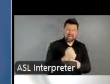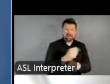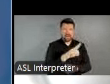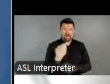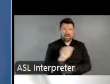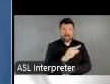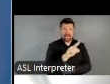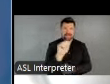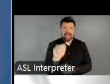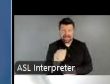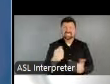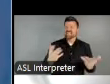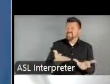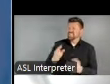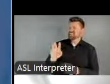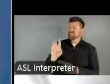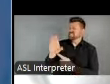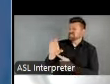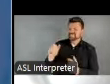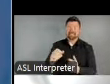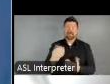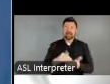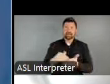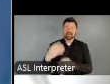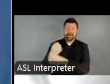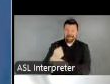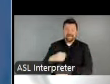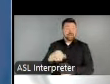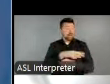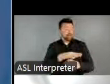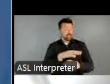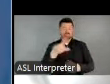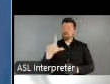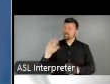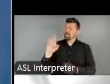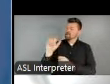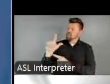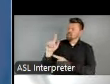but please just know that LAAs, or locals, refers to local arts agencies. Michael,